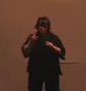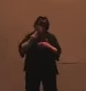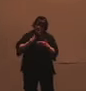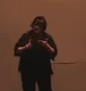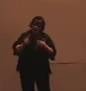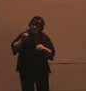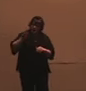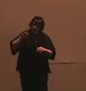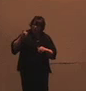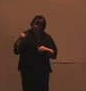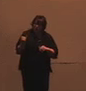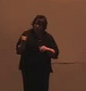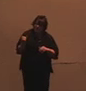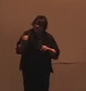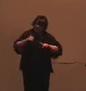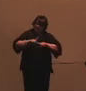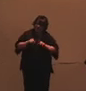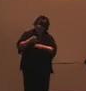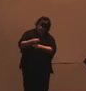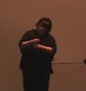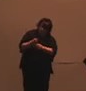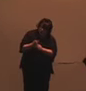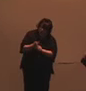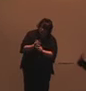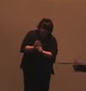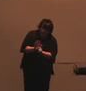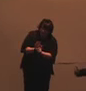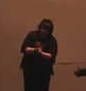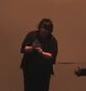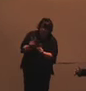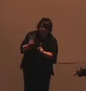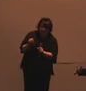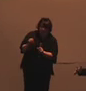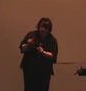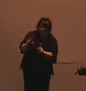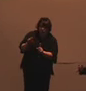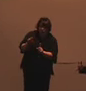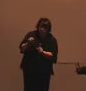but to create some volume of air where